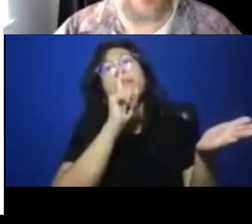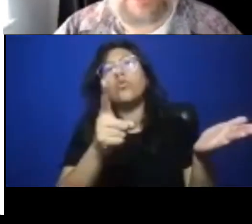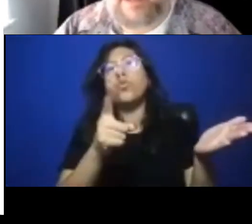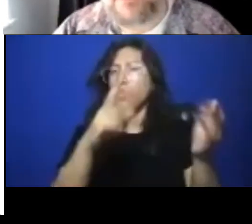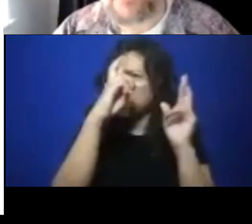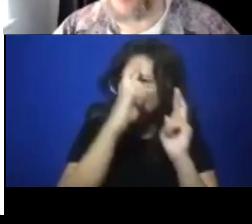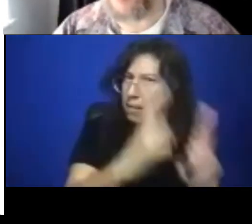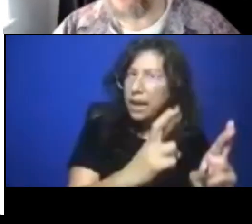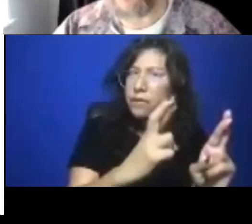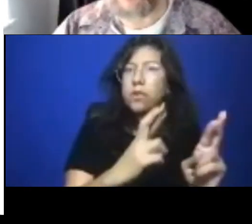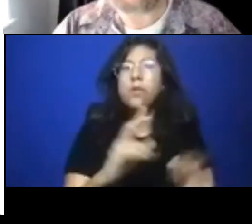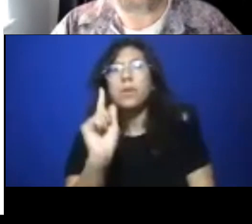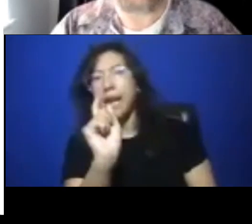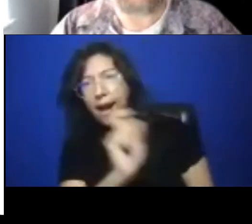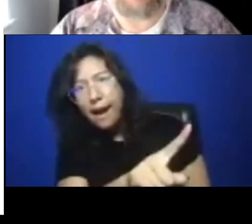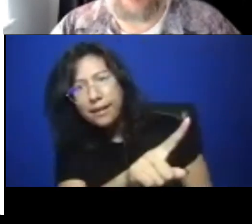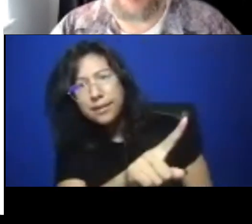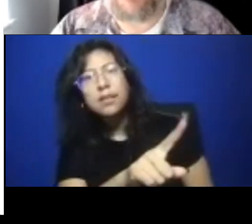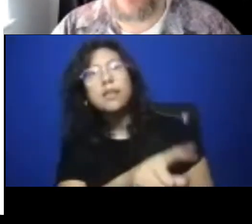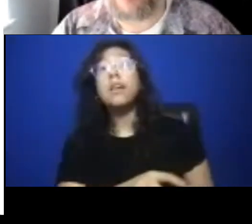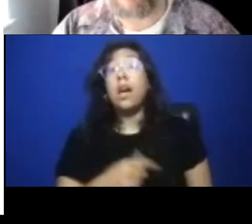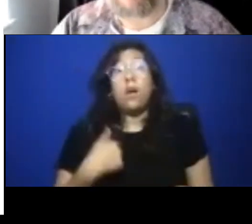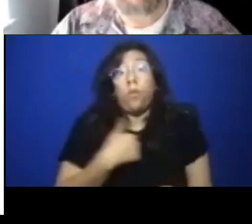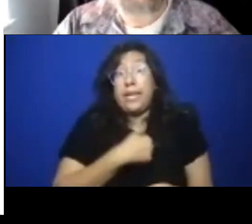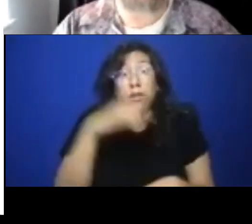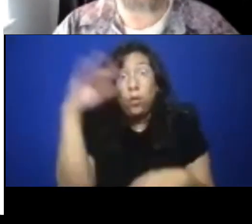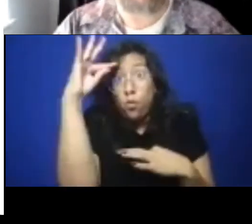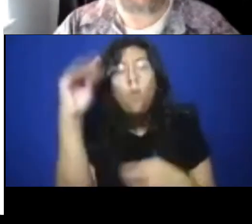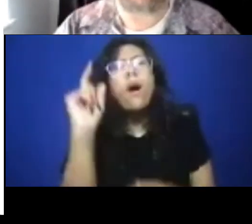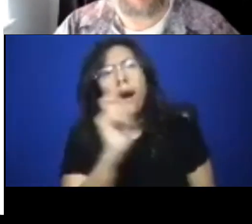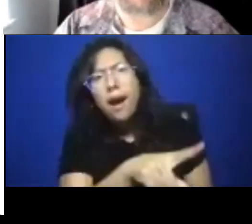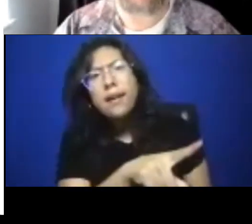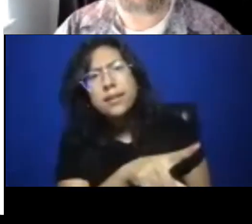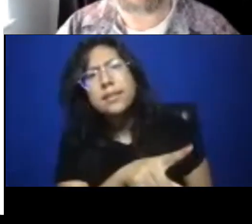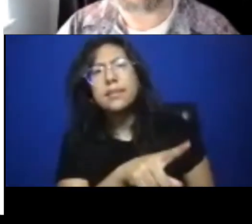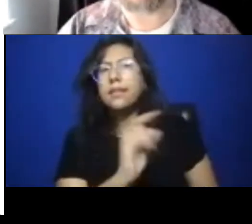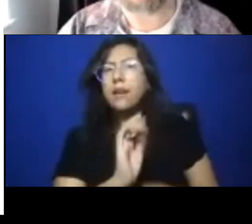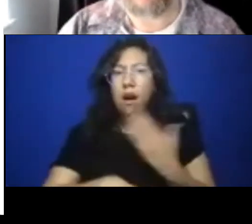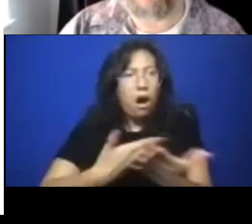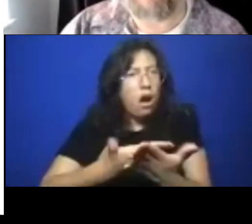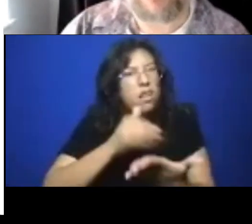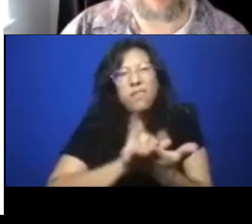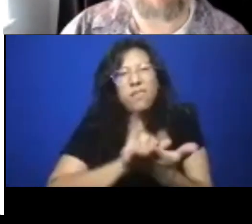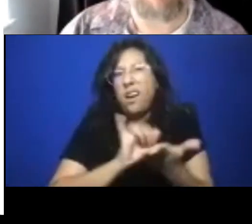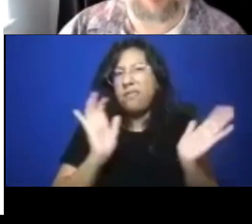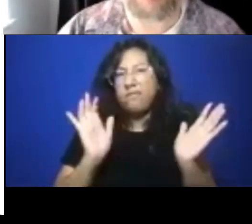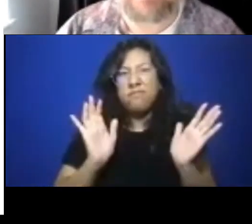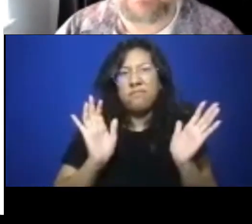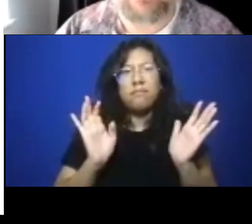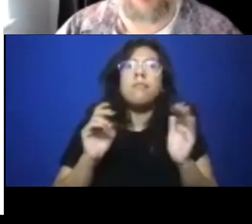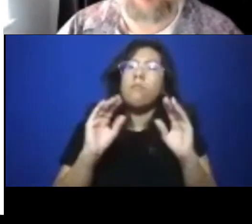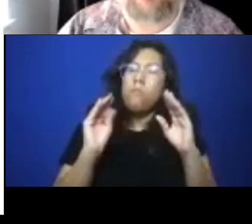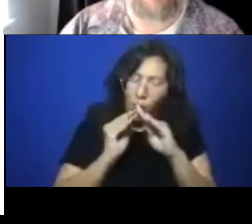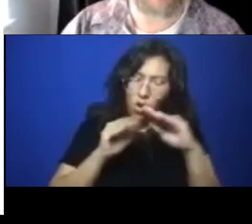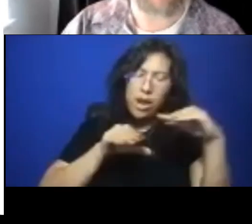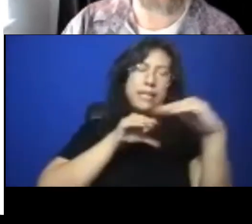we ask, we ask if we don't know something. All of those kinds of things will make it more accessible for folks.